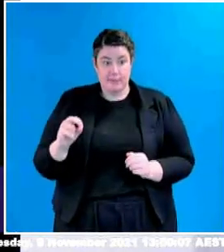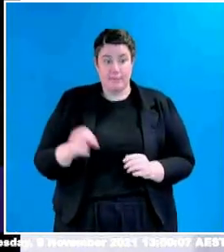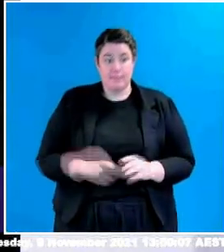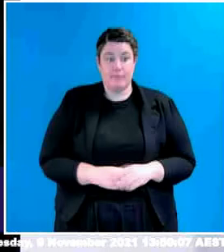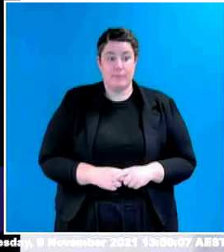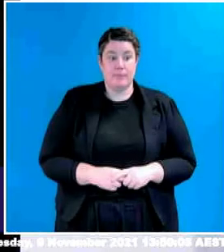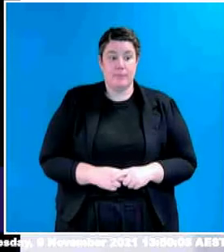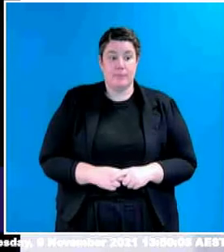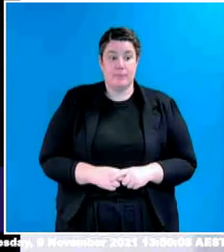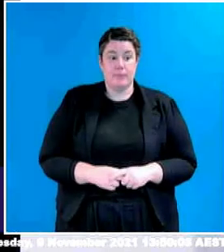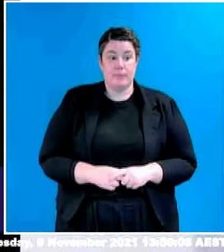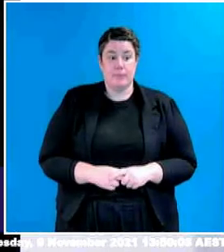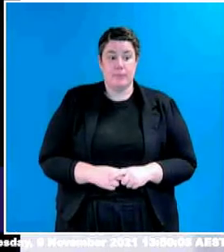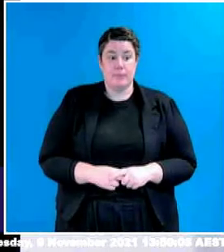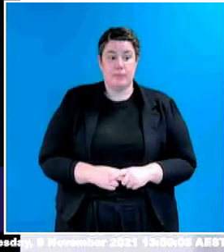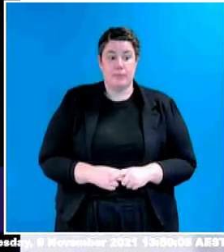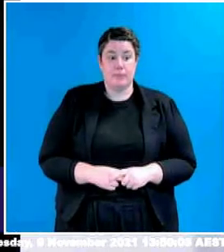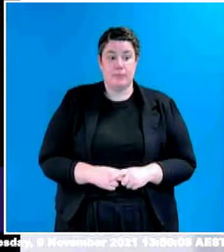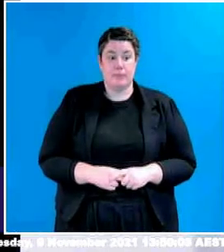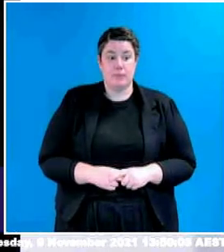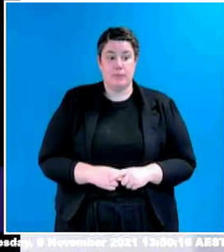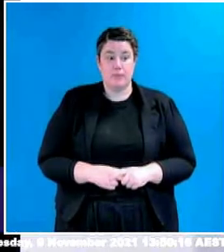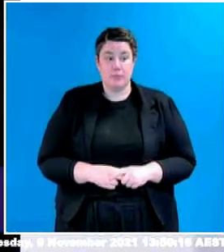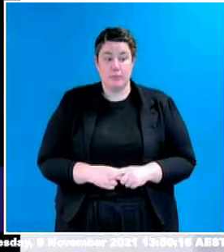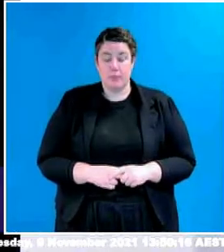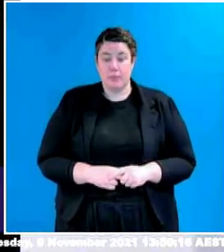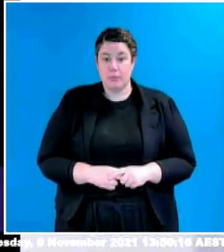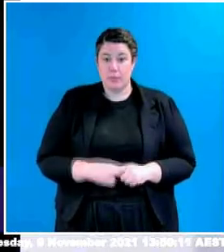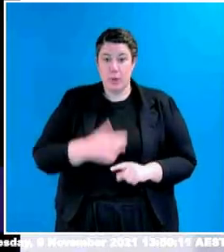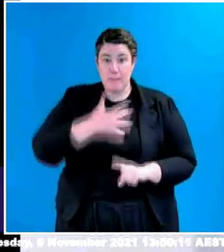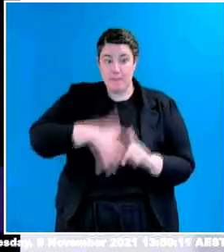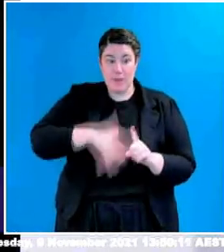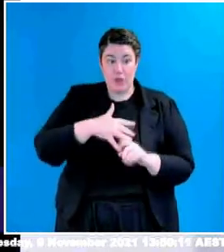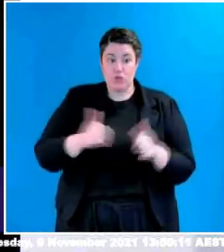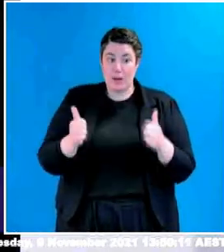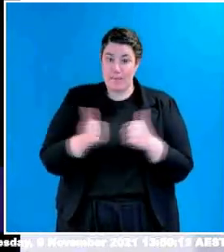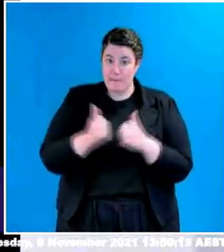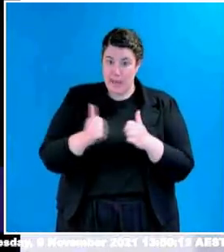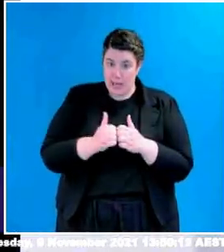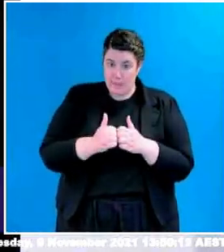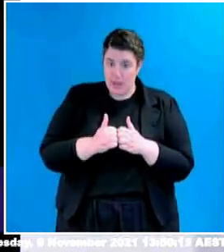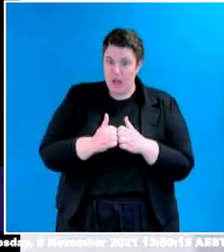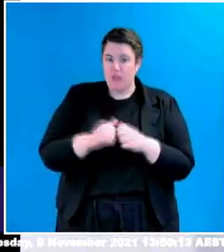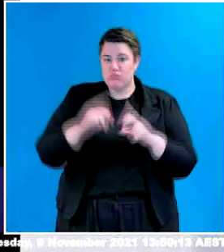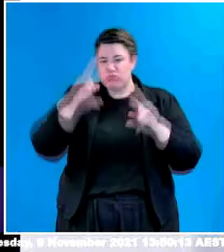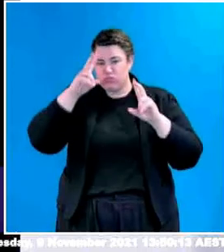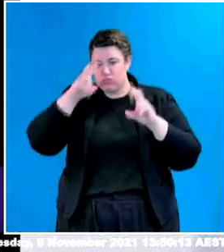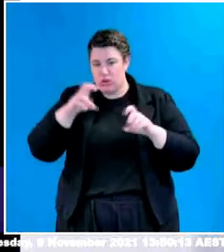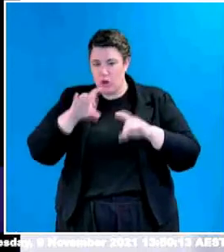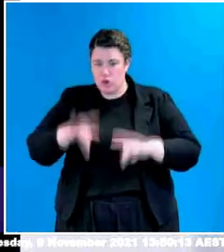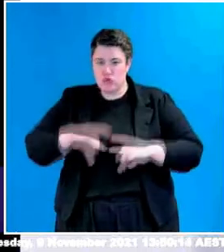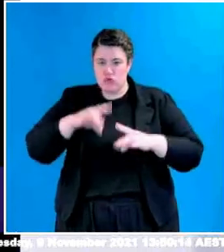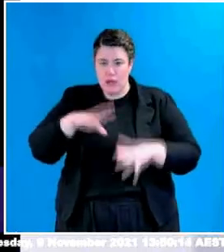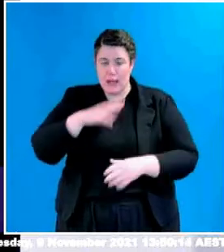The Background Paper was said to be the Australian Government's approach